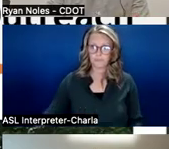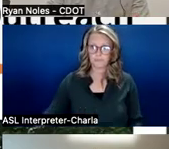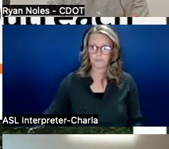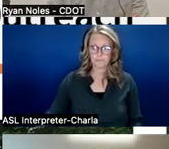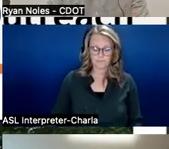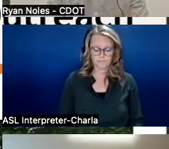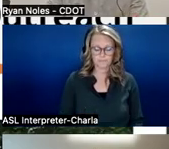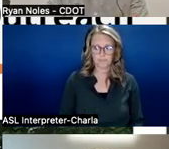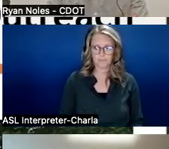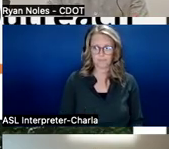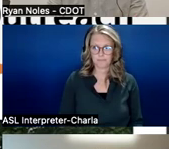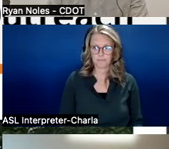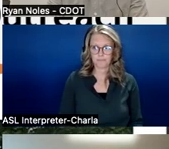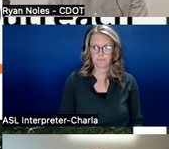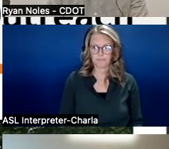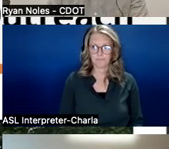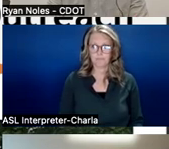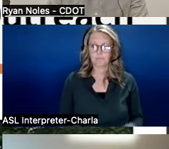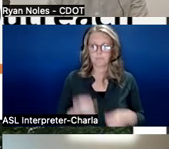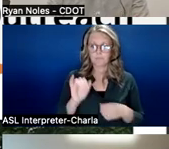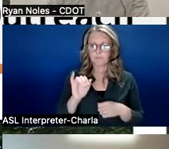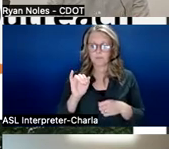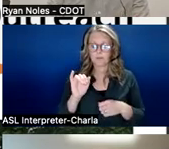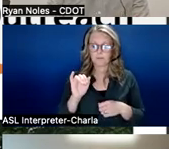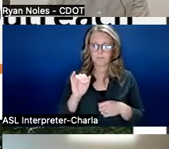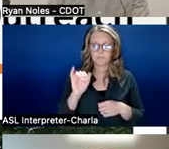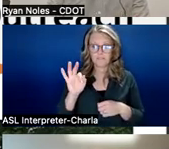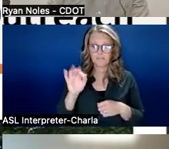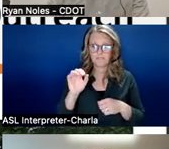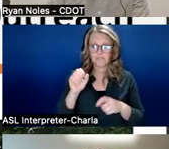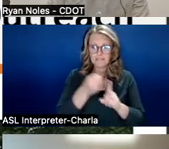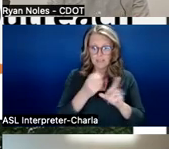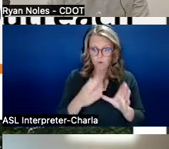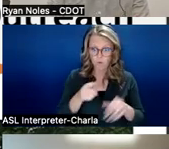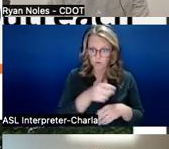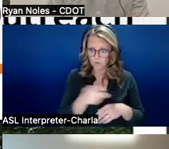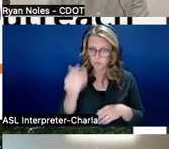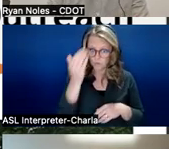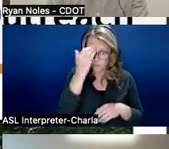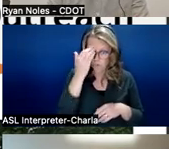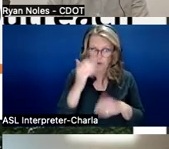So if the stakeholder committee is able to help us with that, that would be greatly appreciated.